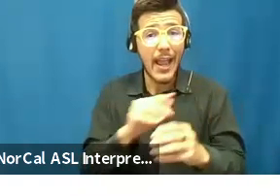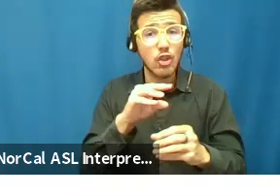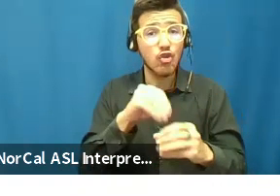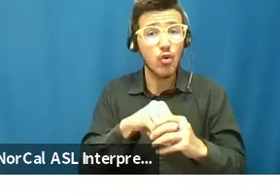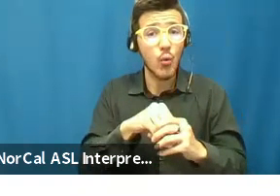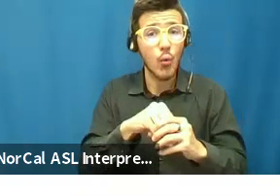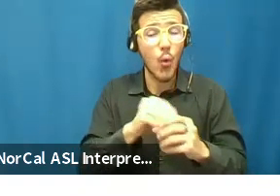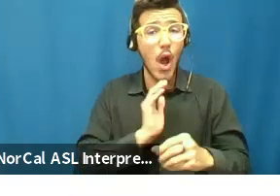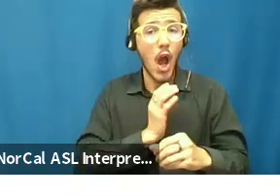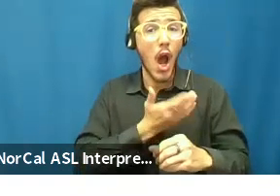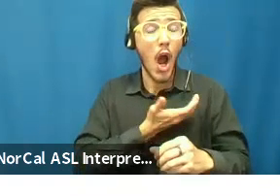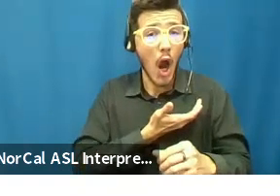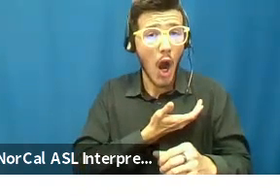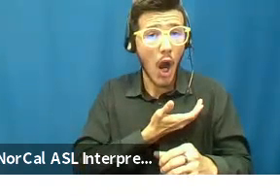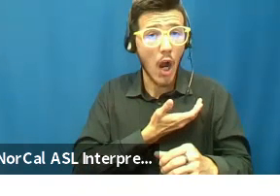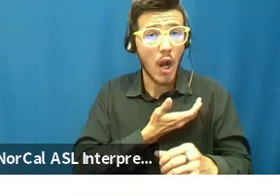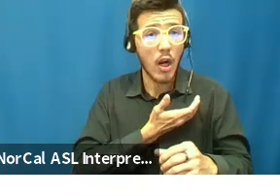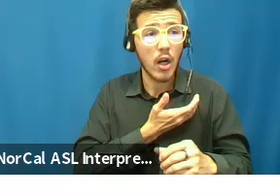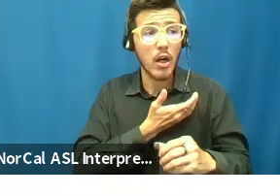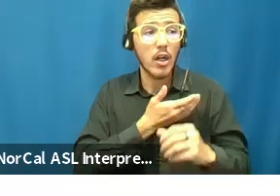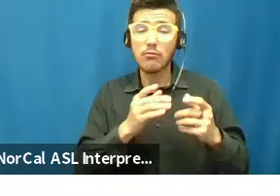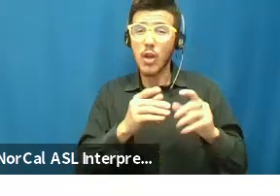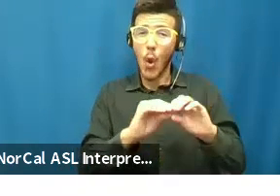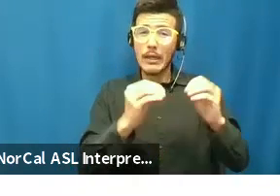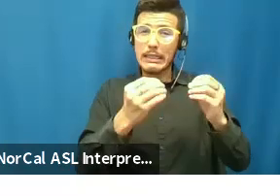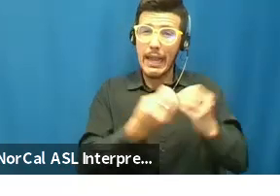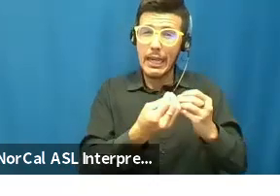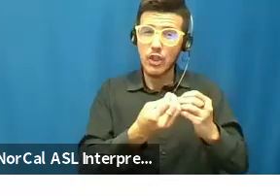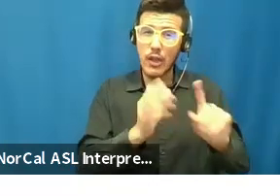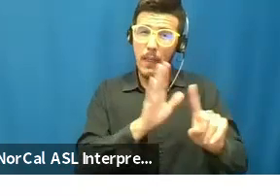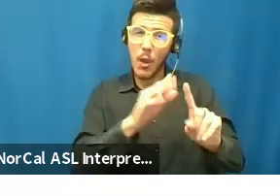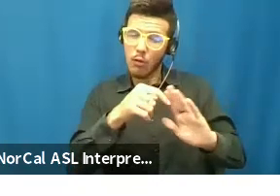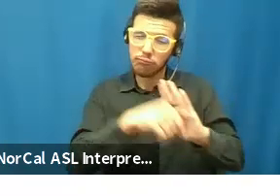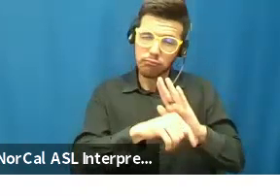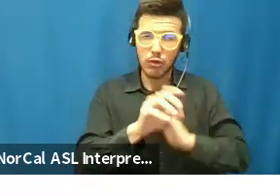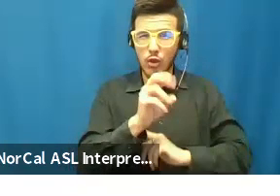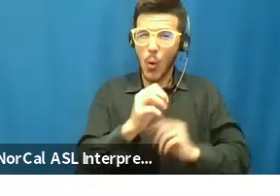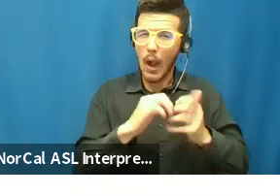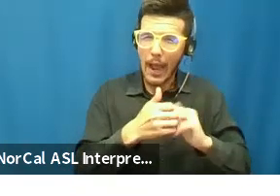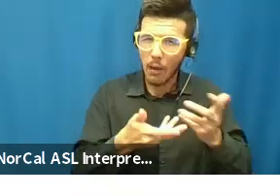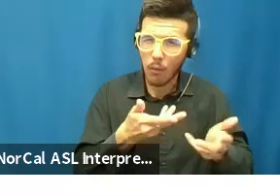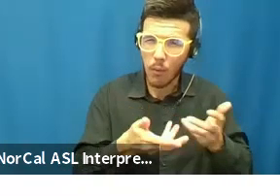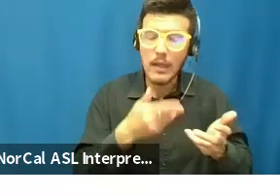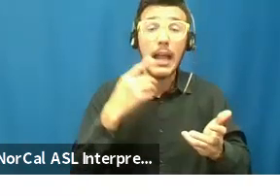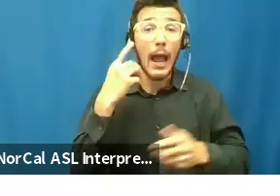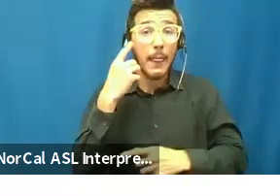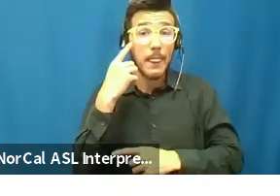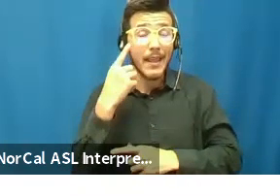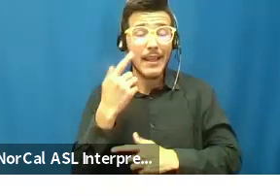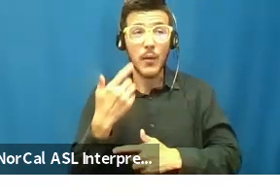fiber of an organization? How do you say because I do absolutely think we can't ask our staff,